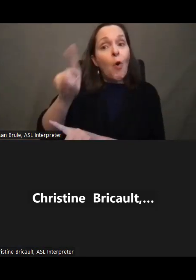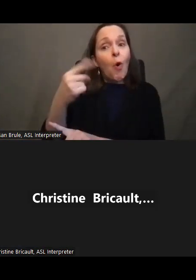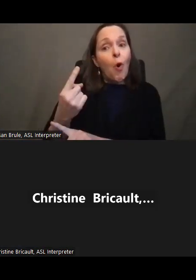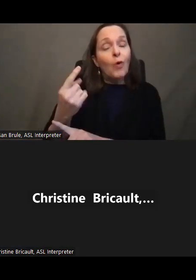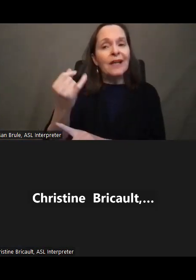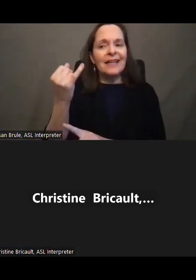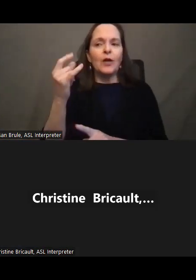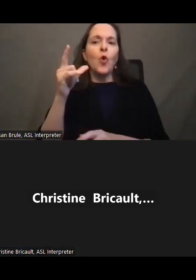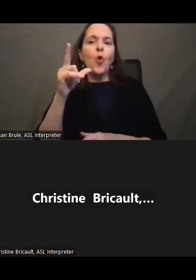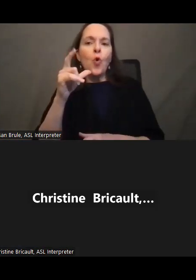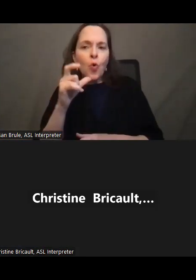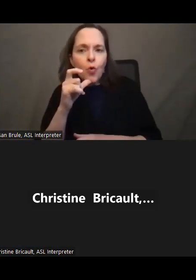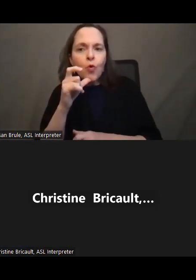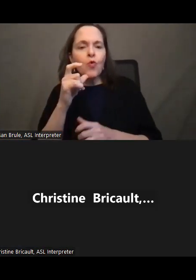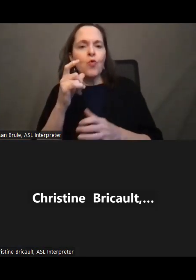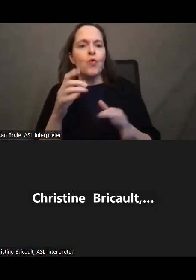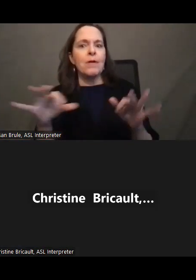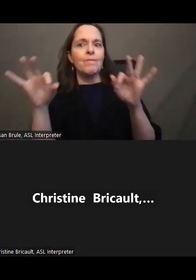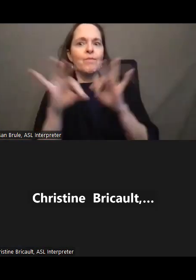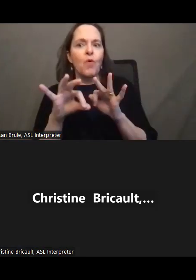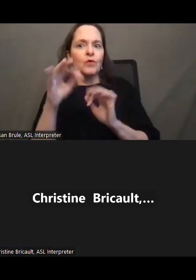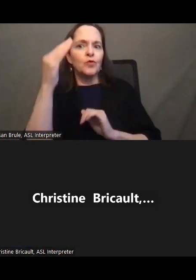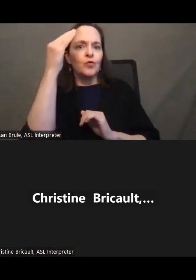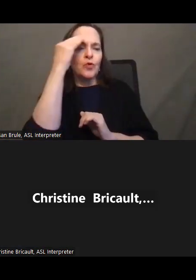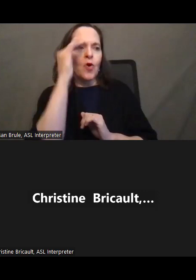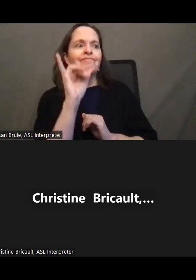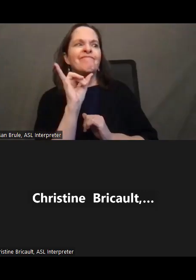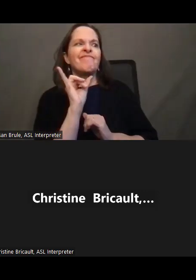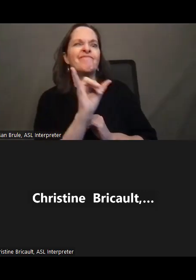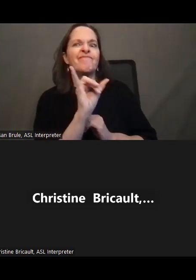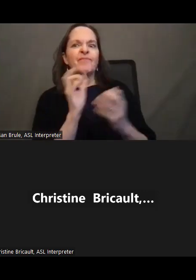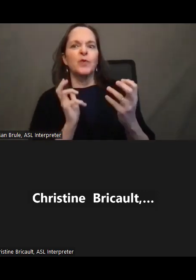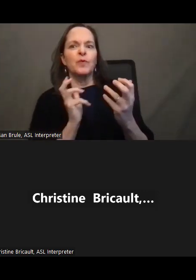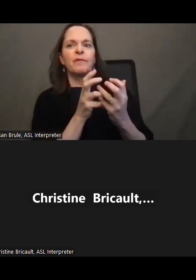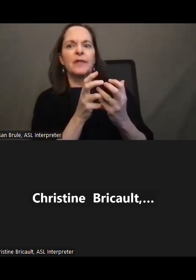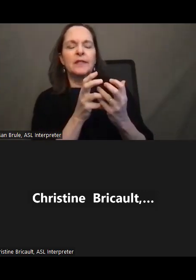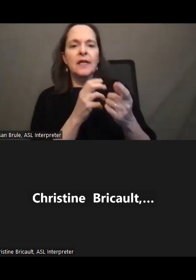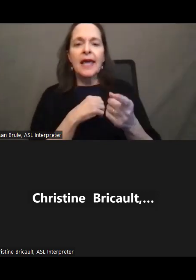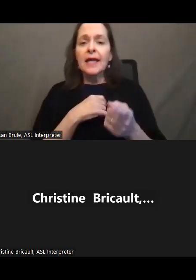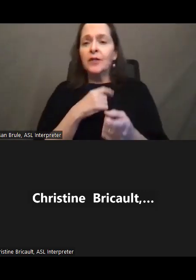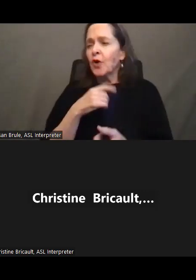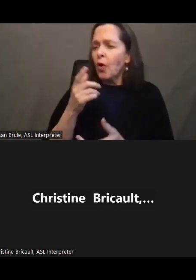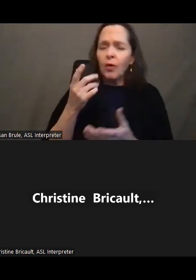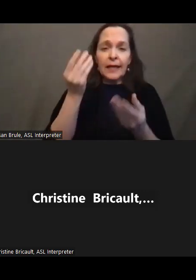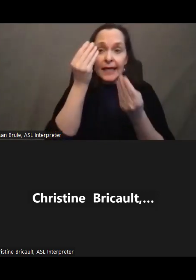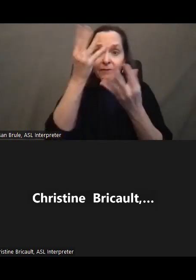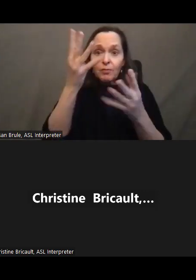know the information will be given the information, and they'll only be given as much information as they need to perform their duties.